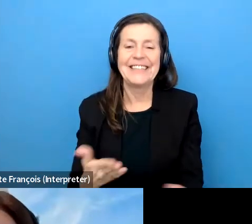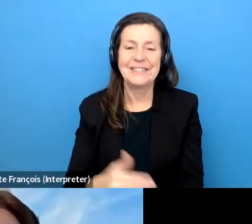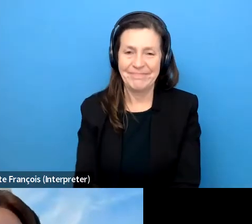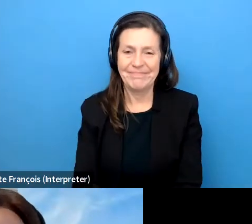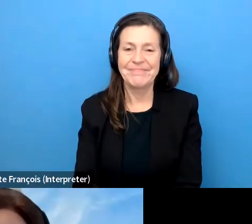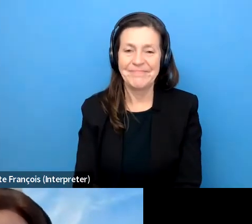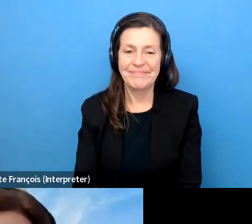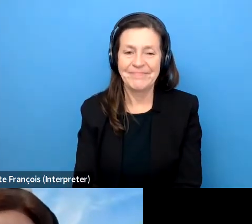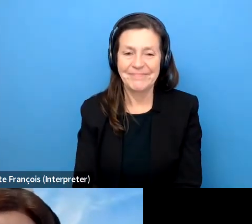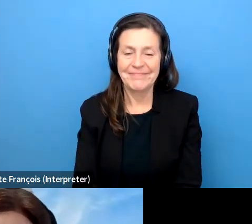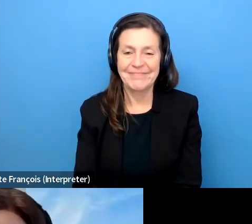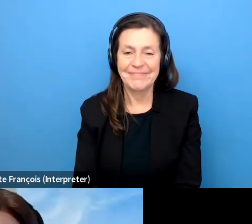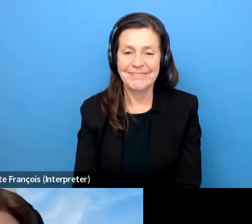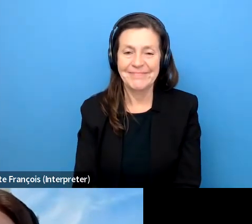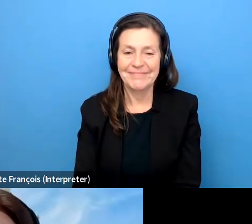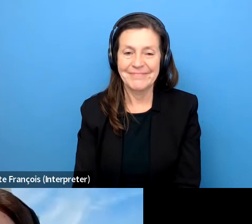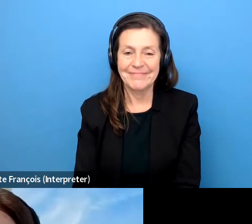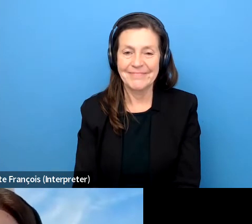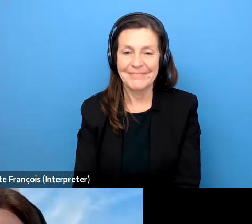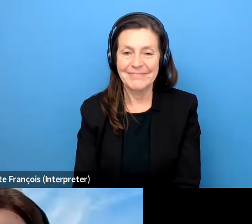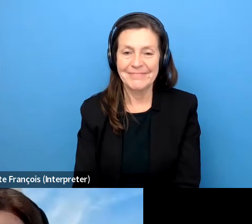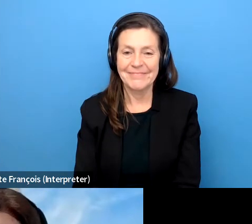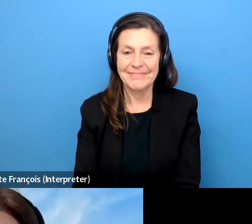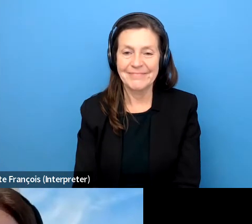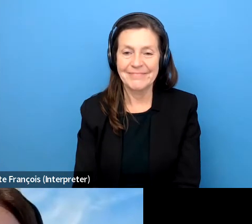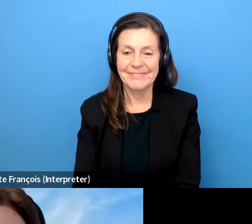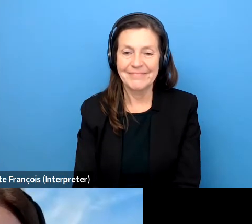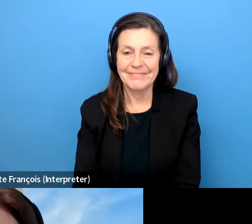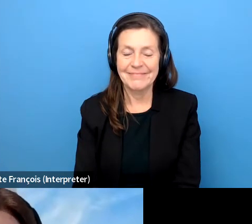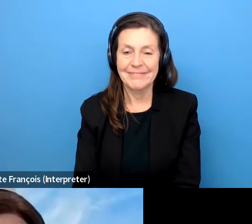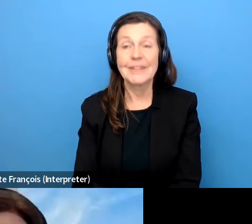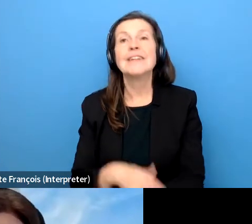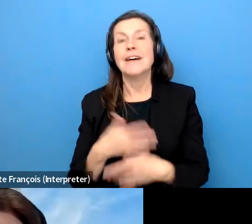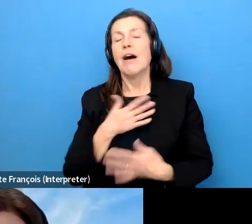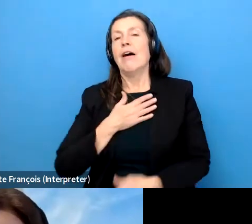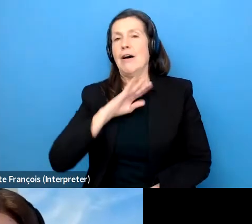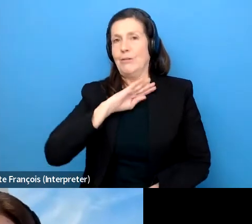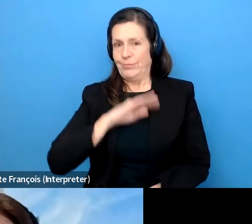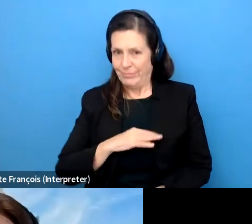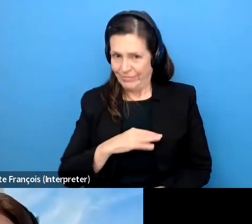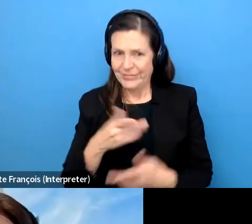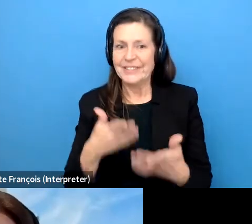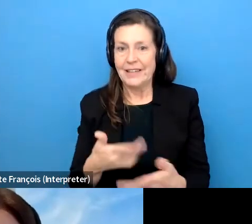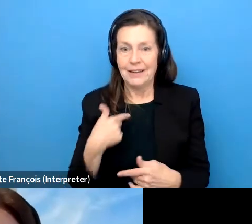After one year and a half of home office, there are still some problems like in the beginning